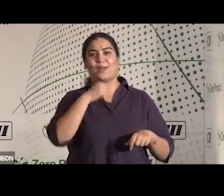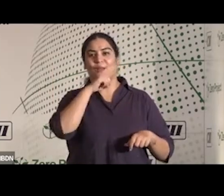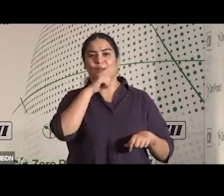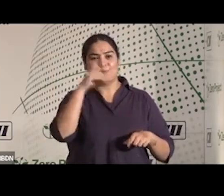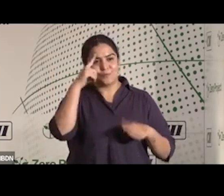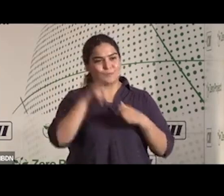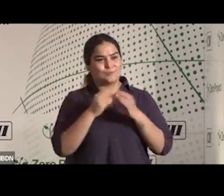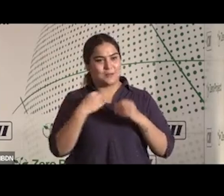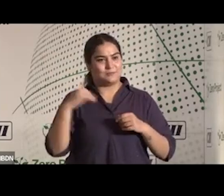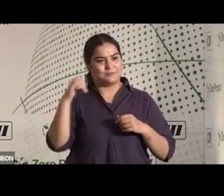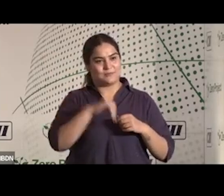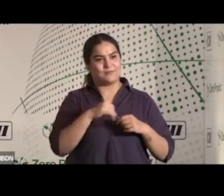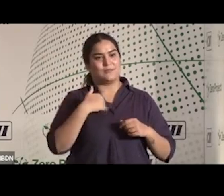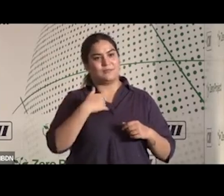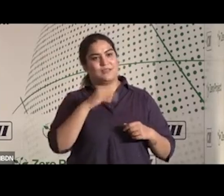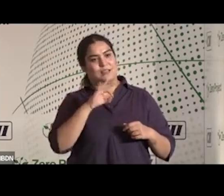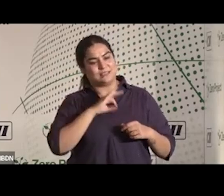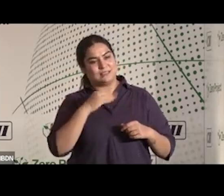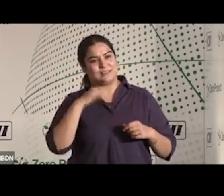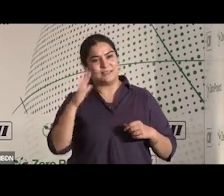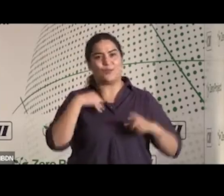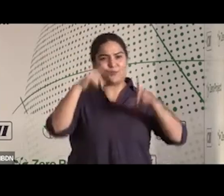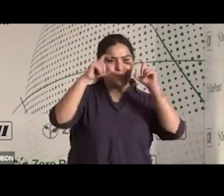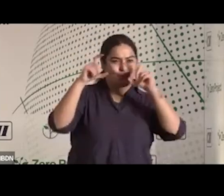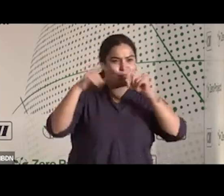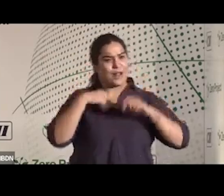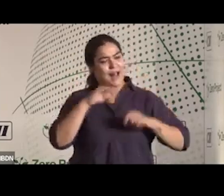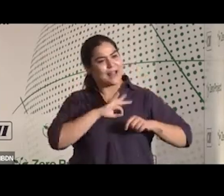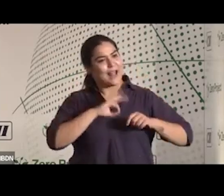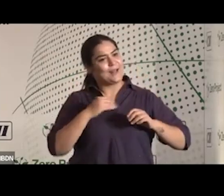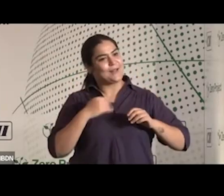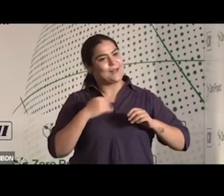Like I'm a photograph. I used to go and look at pictures.